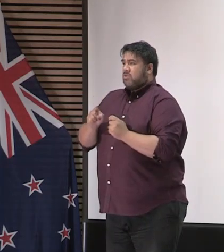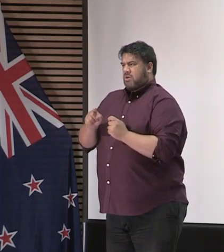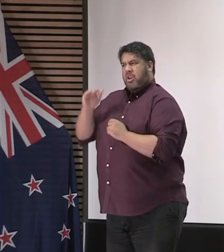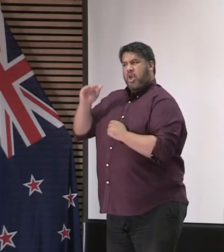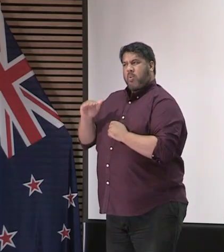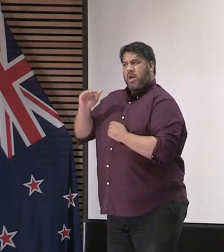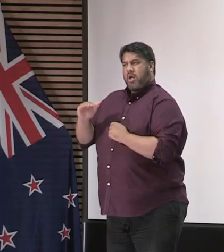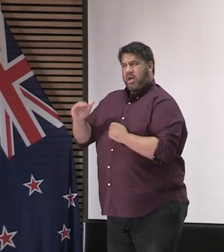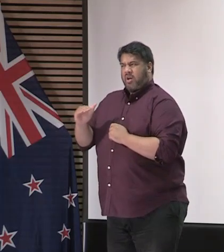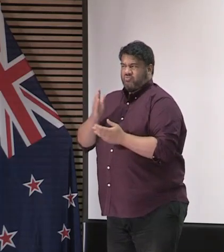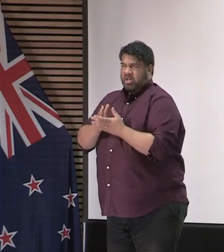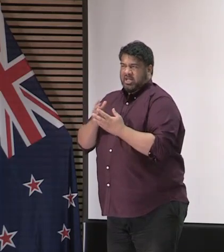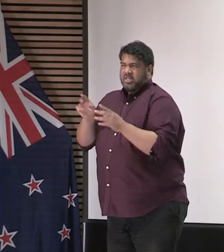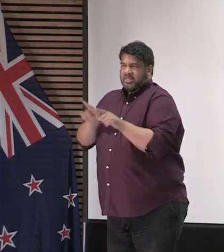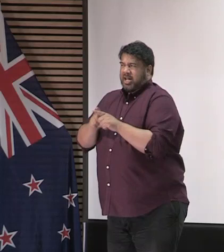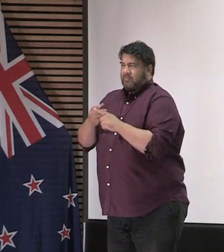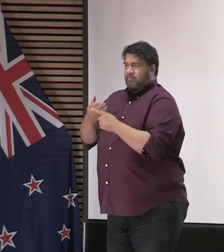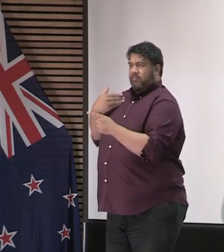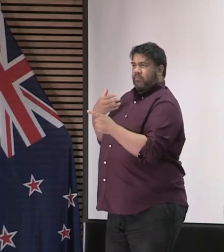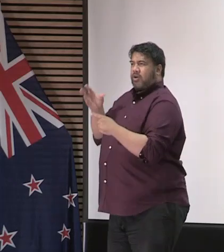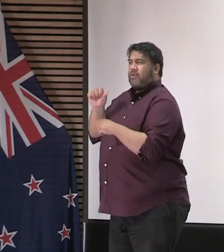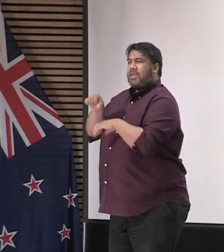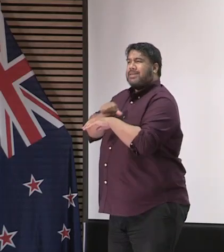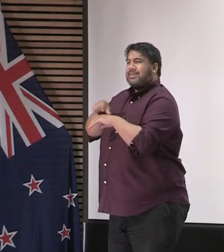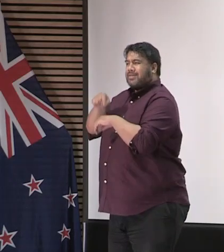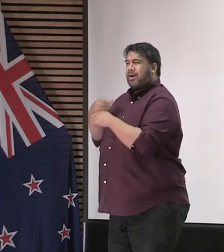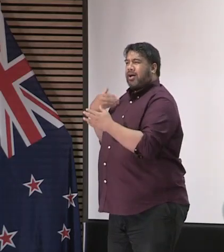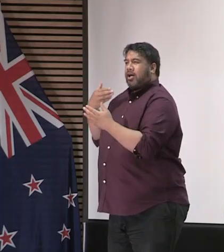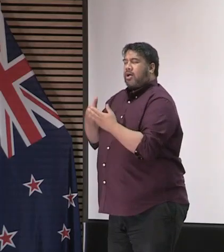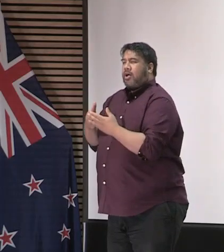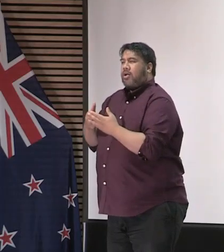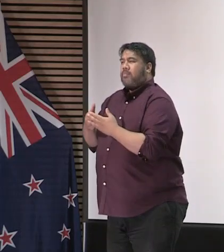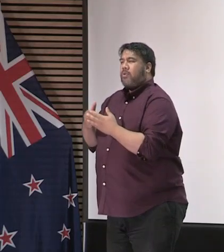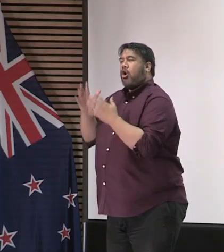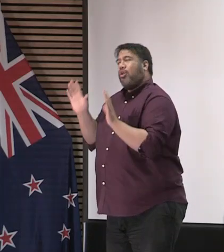126,066 tests. Again, this lower number of tests reflects the pattern we have seen, for